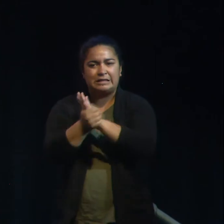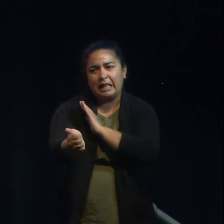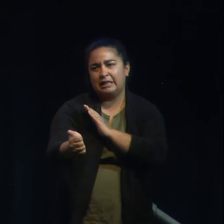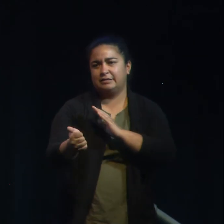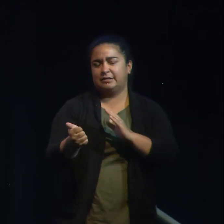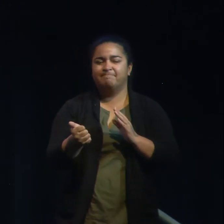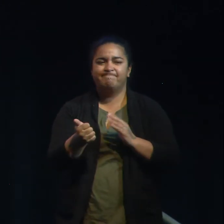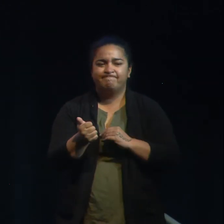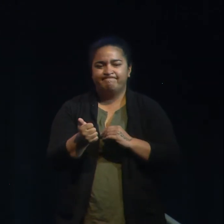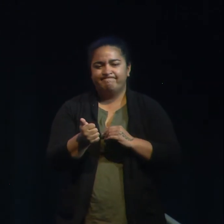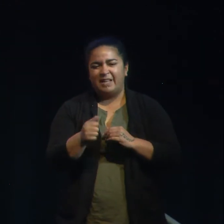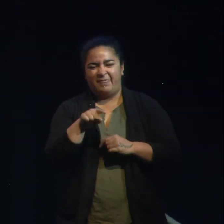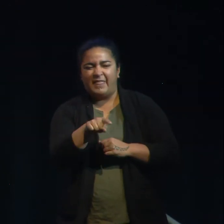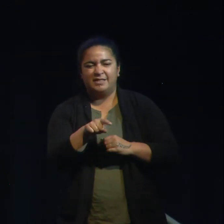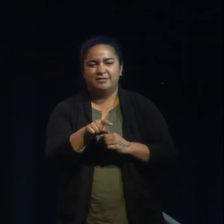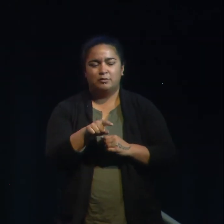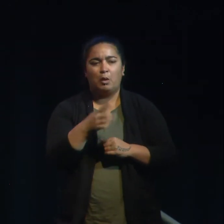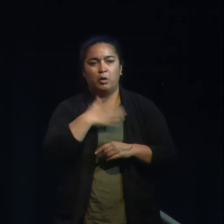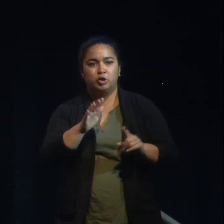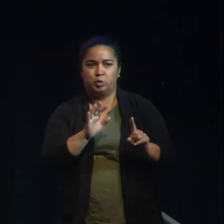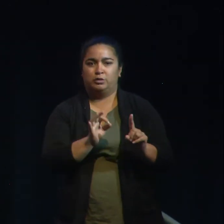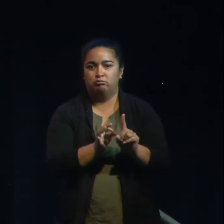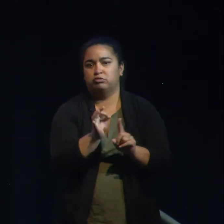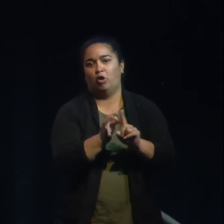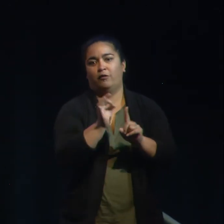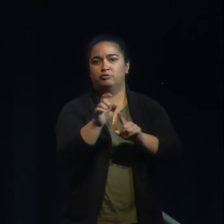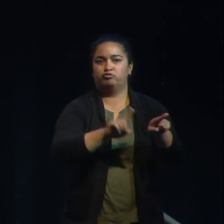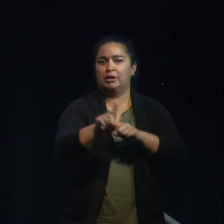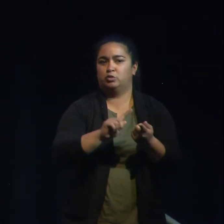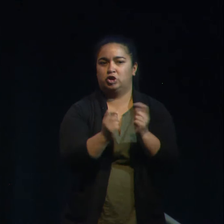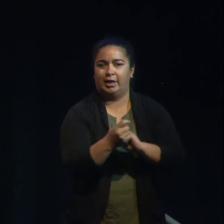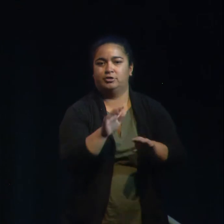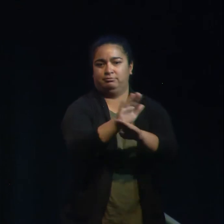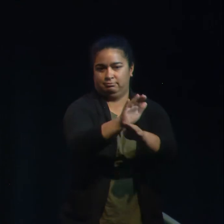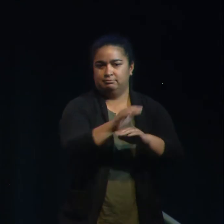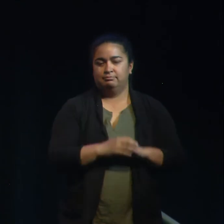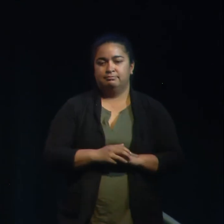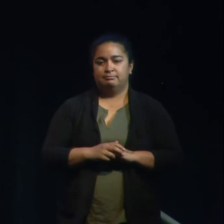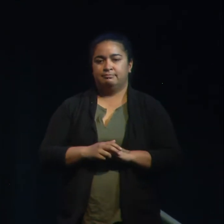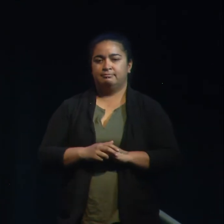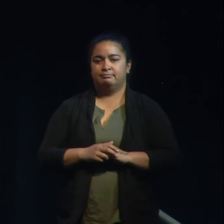and that is something that we want to continue to grow and build further. Really importantly